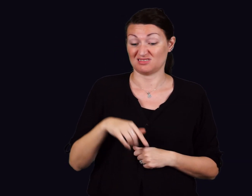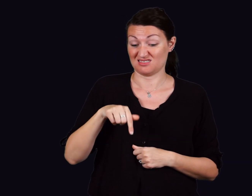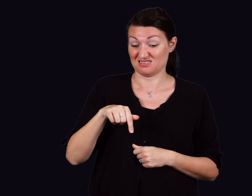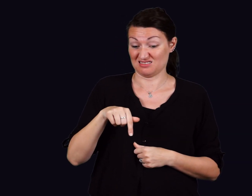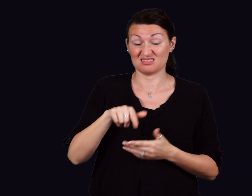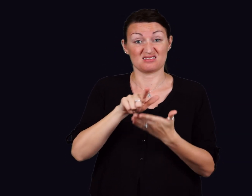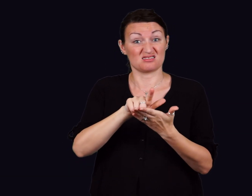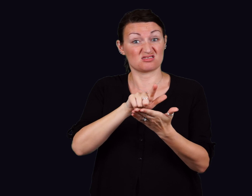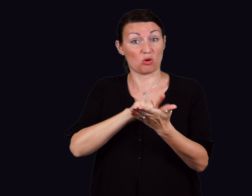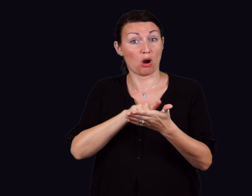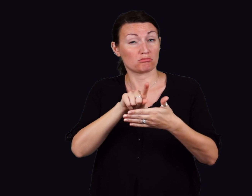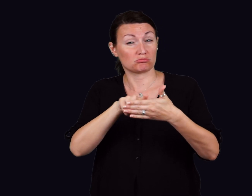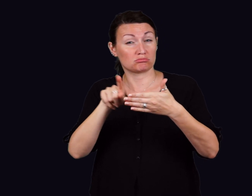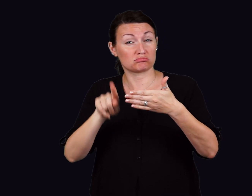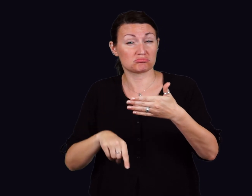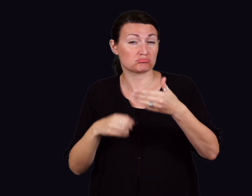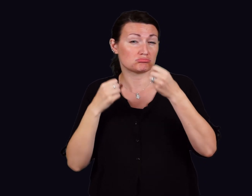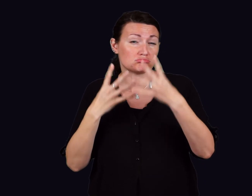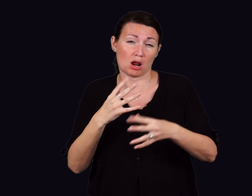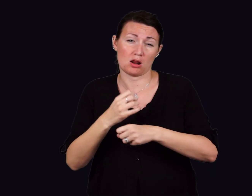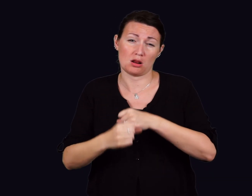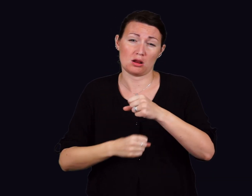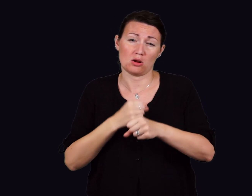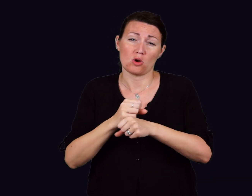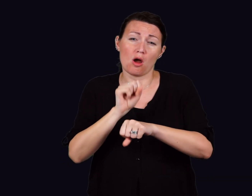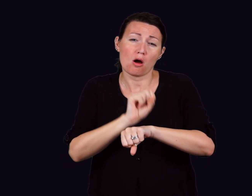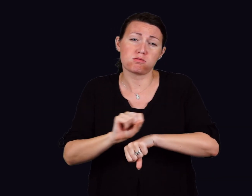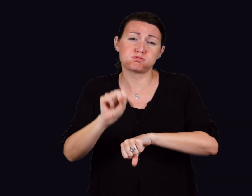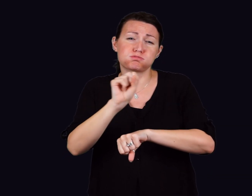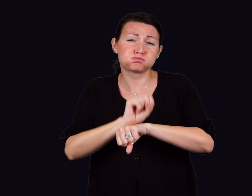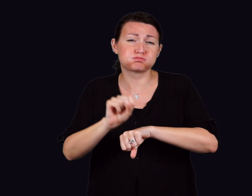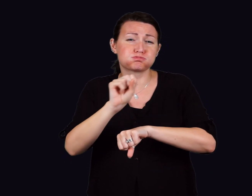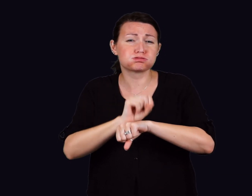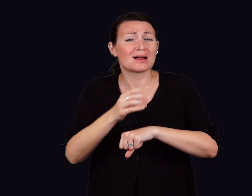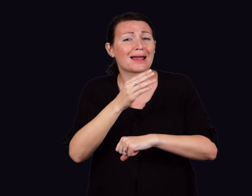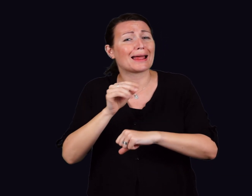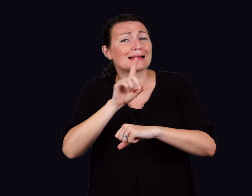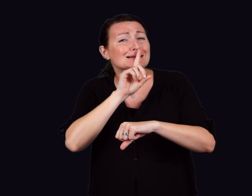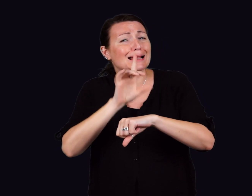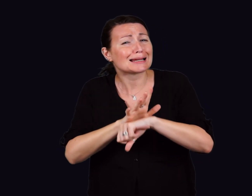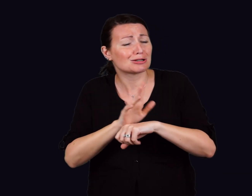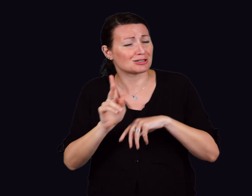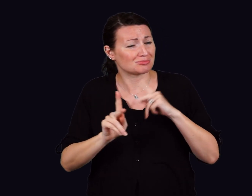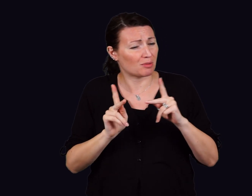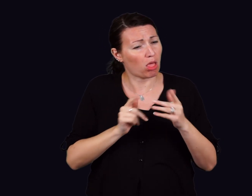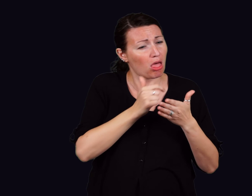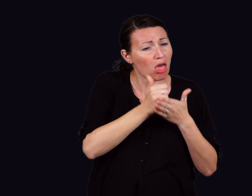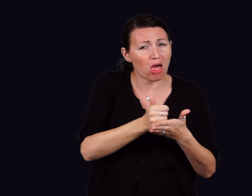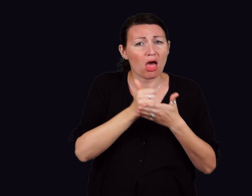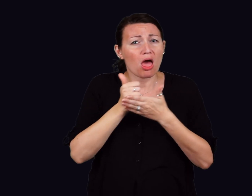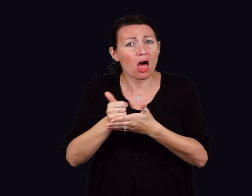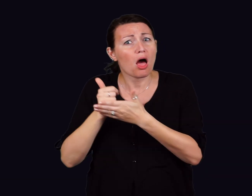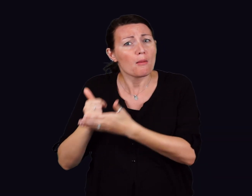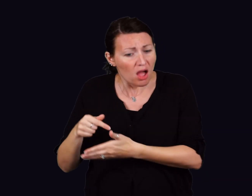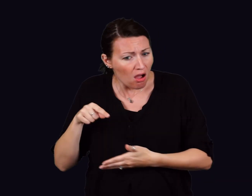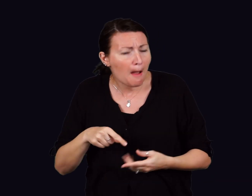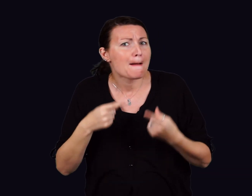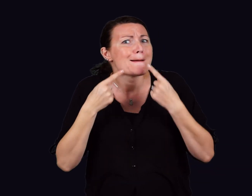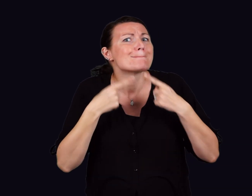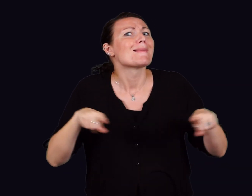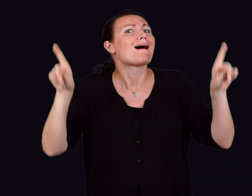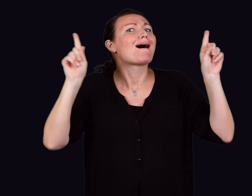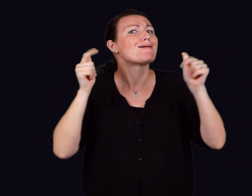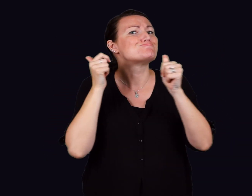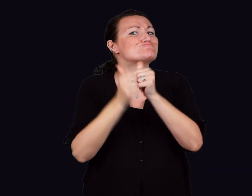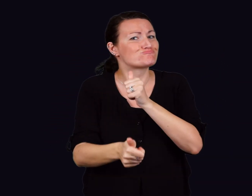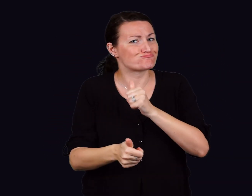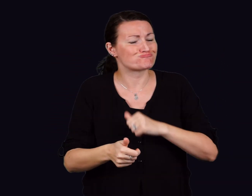This law is the result of many years of work and the dedication shown by everyone who helped.